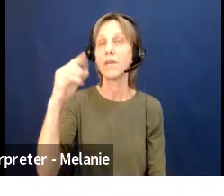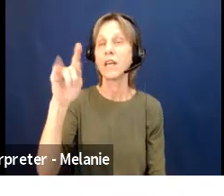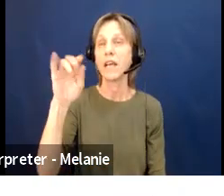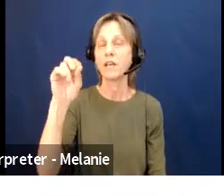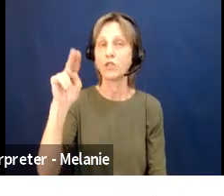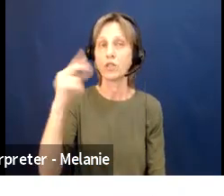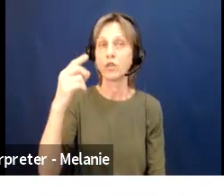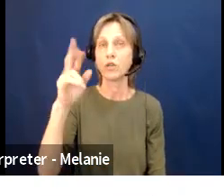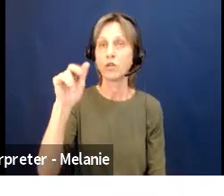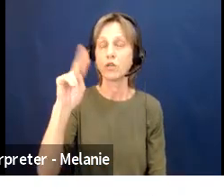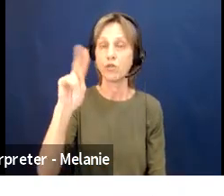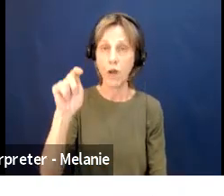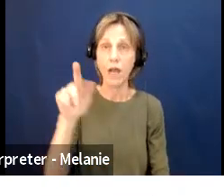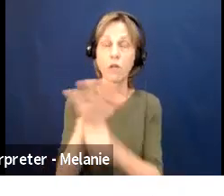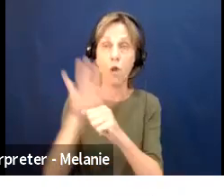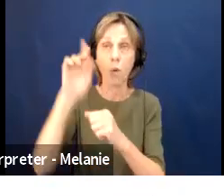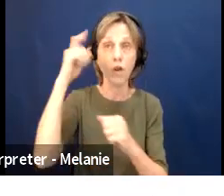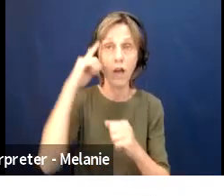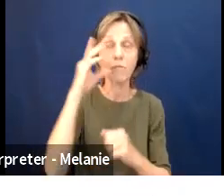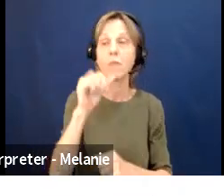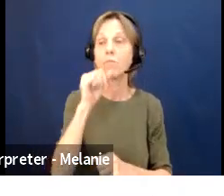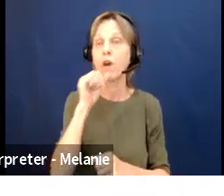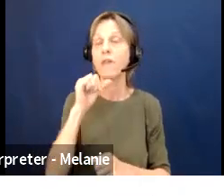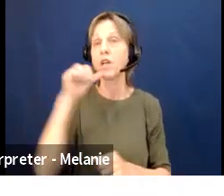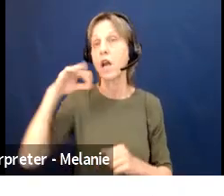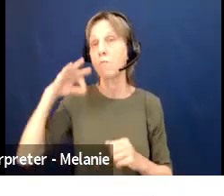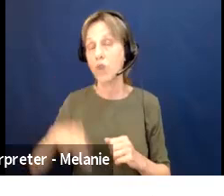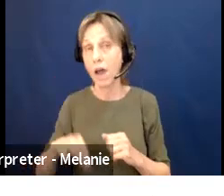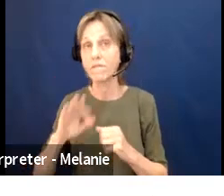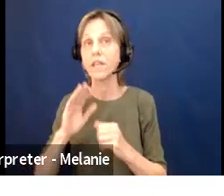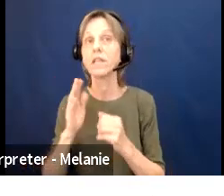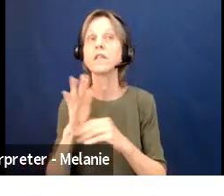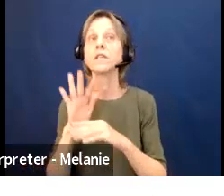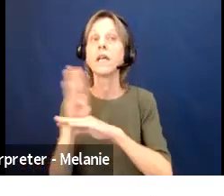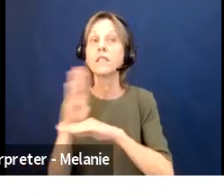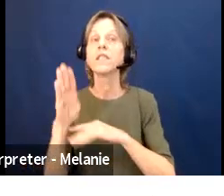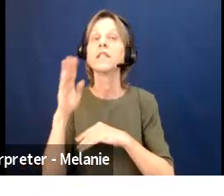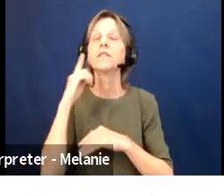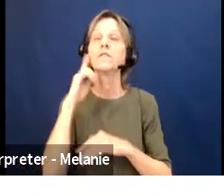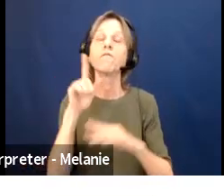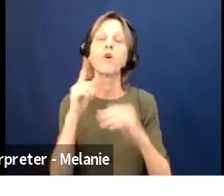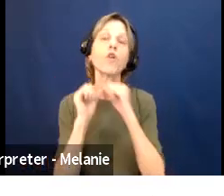non-profit entities for longer term long-term projects such as wildfire fuels reduction